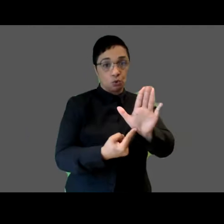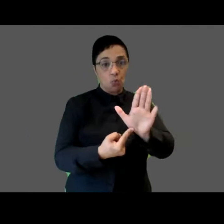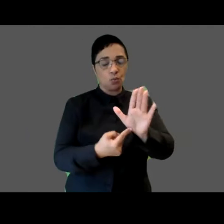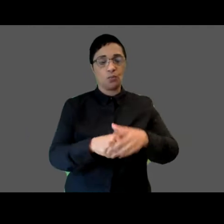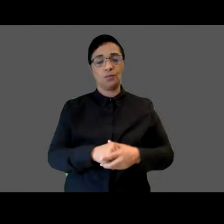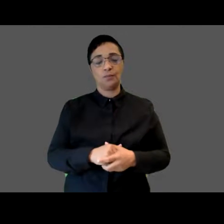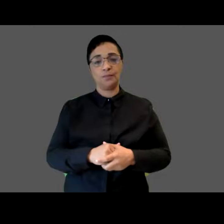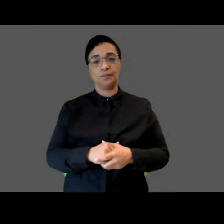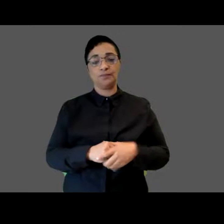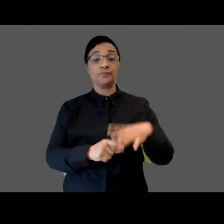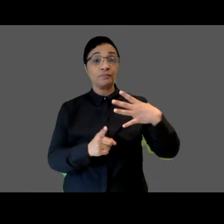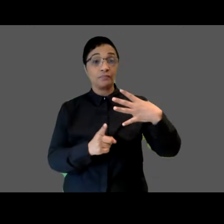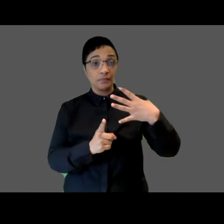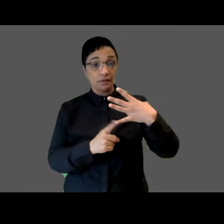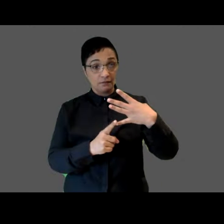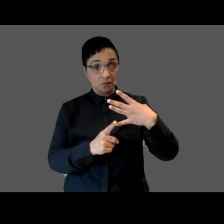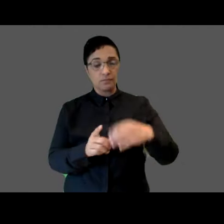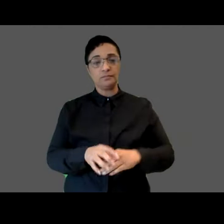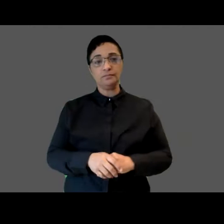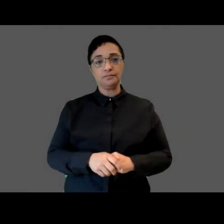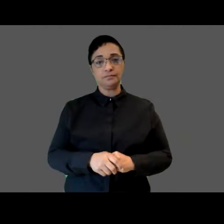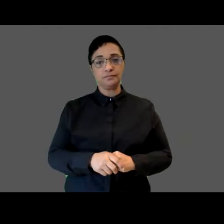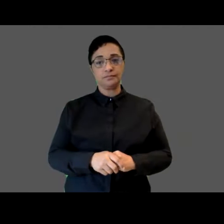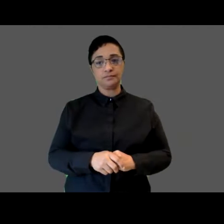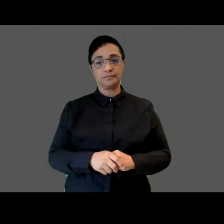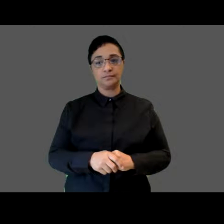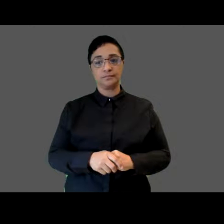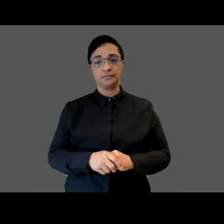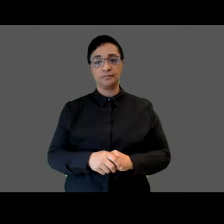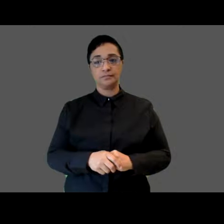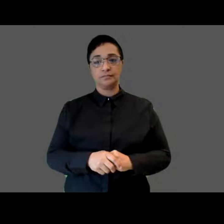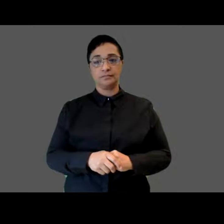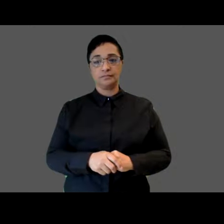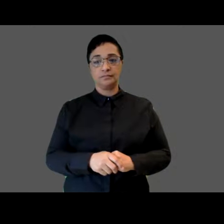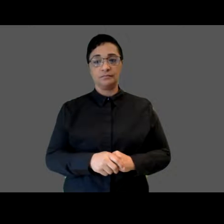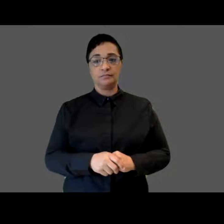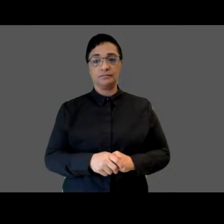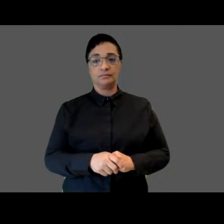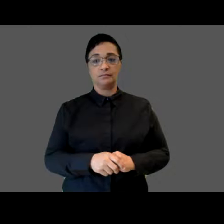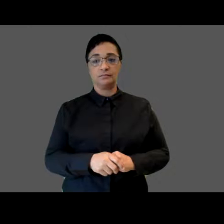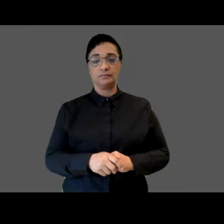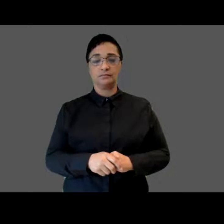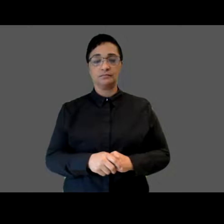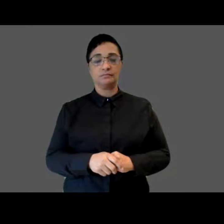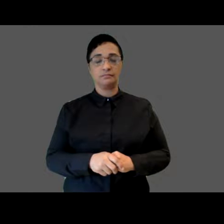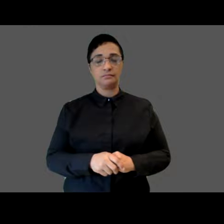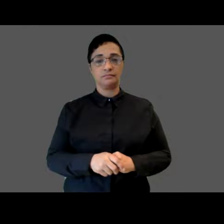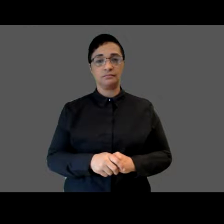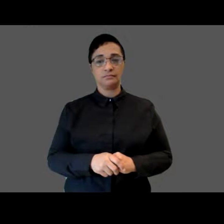And number four, I would say that there are many more stakeholders that are aware of the